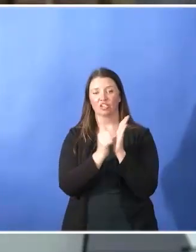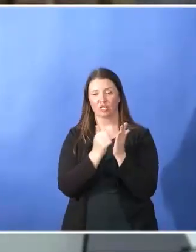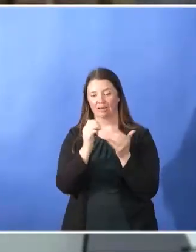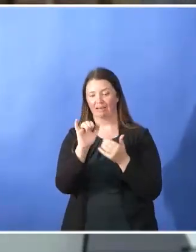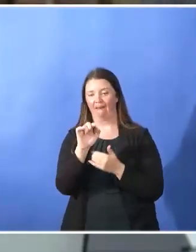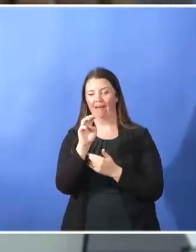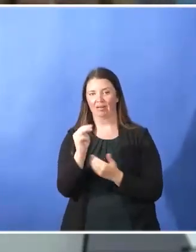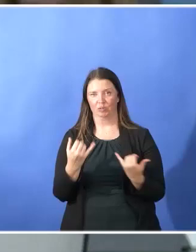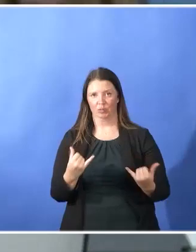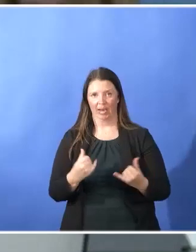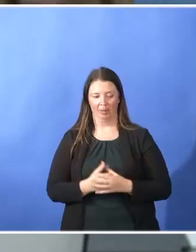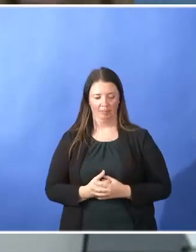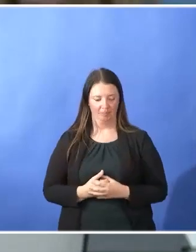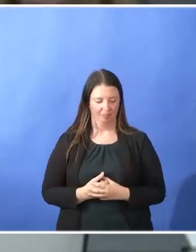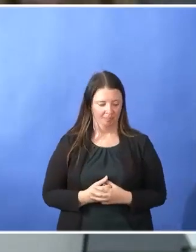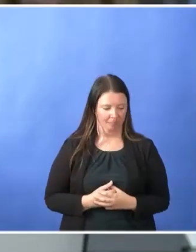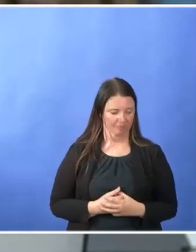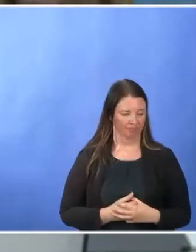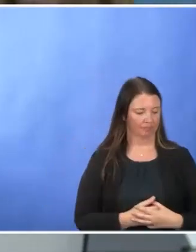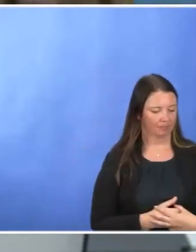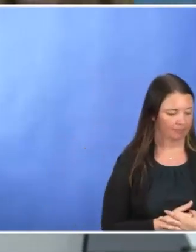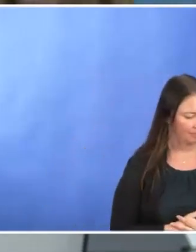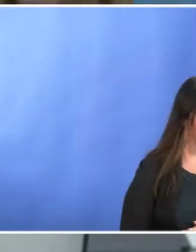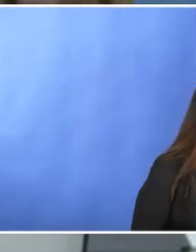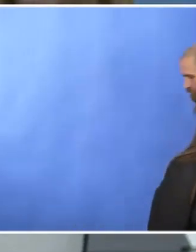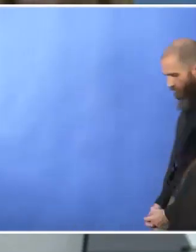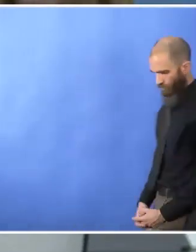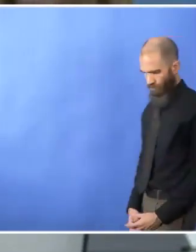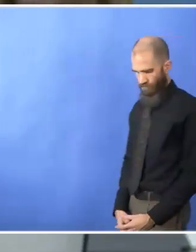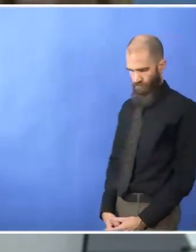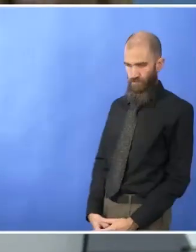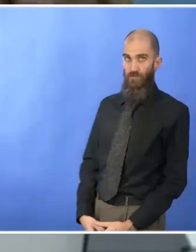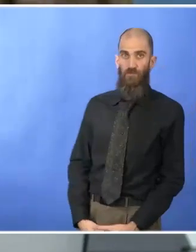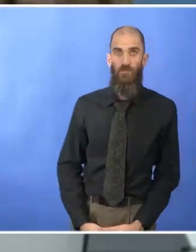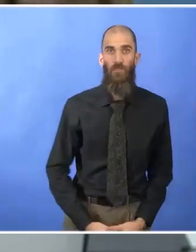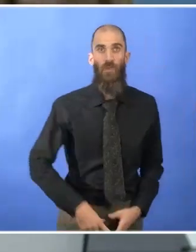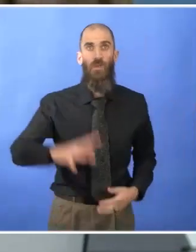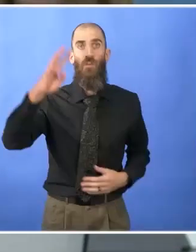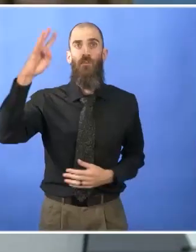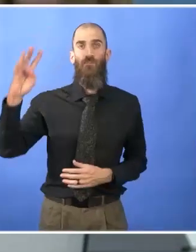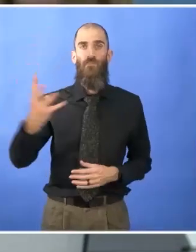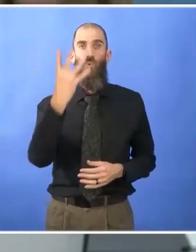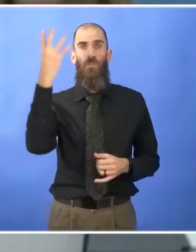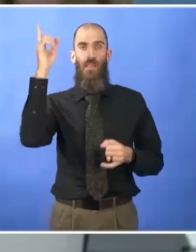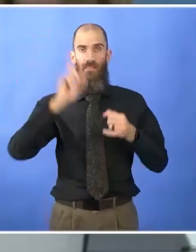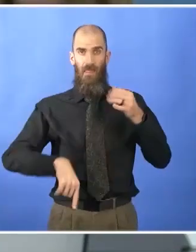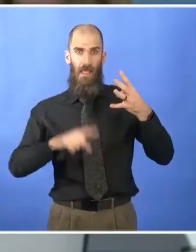THE FOURTH AND FINAL ITEM ON YOUR AGENDA, REMOVING OBSOLETE